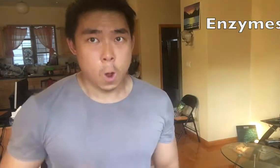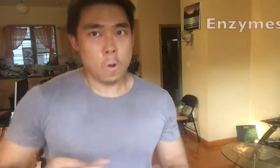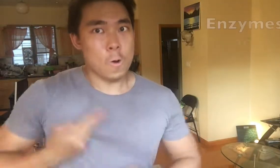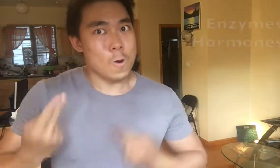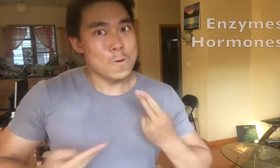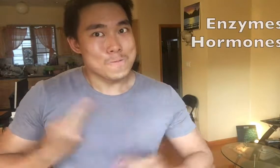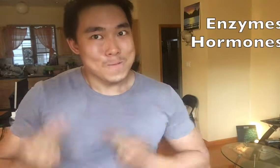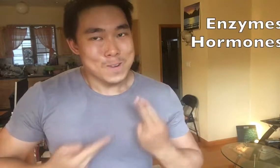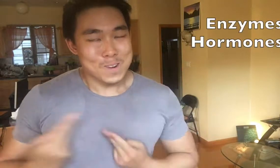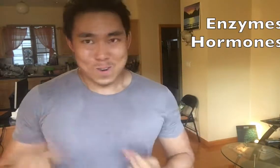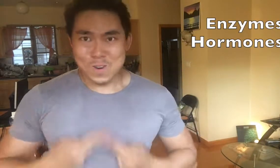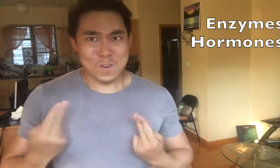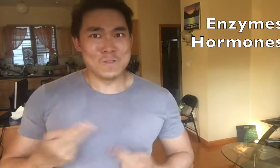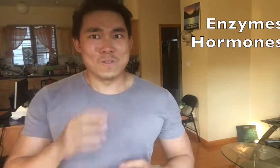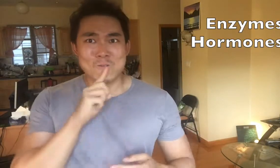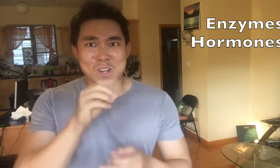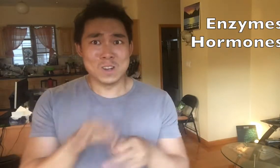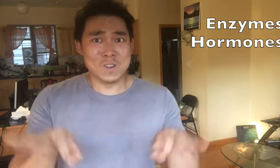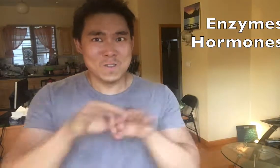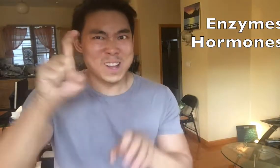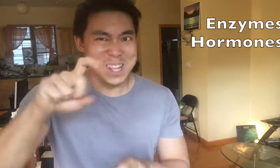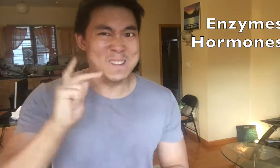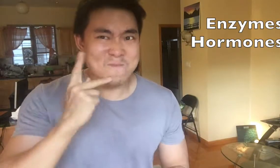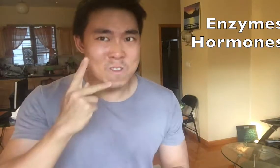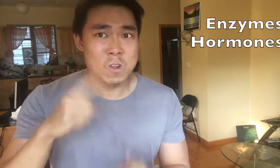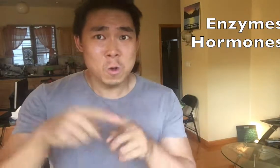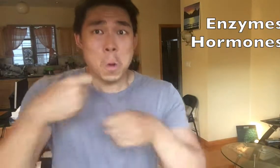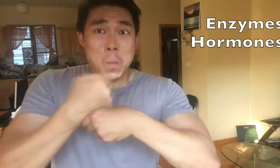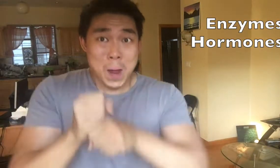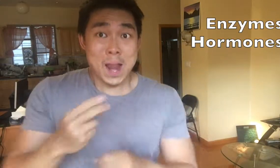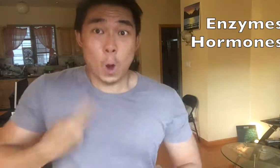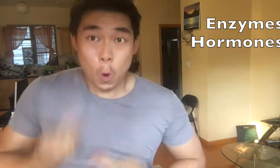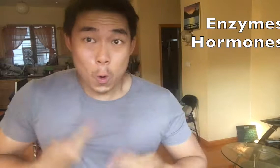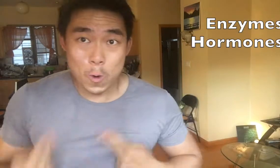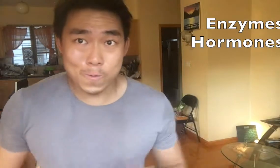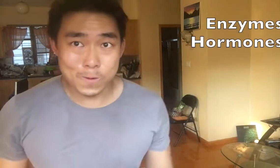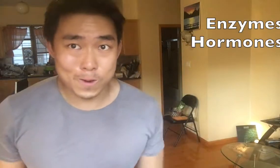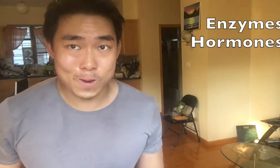Amino acids are also responsible for producing hormones.